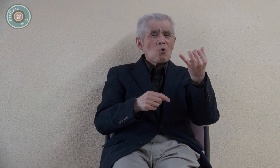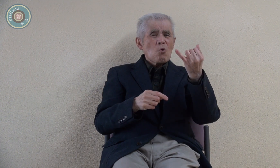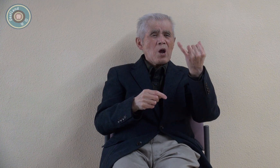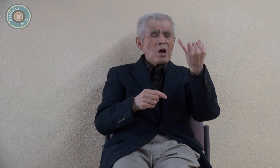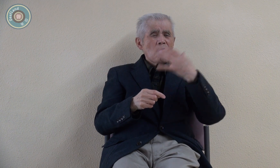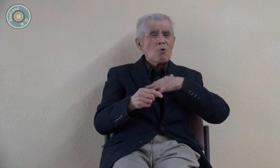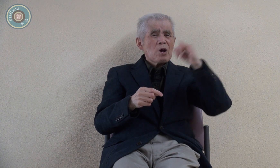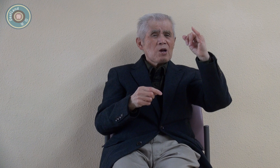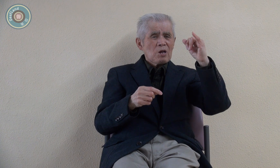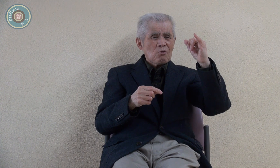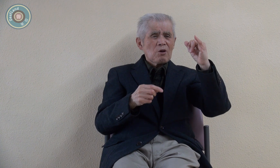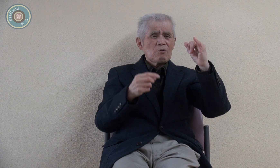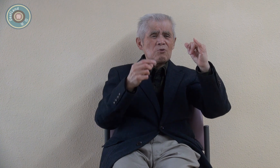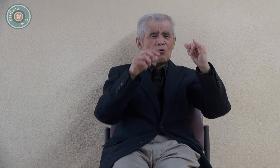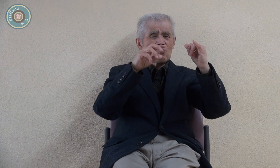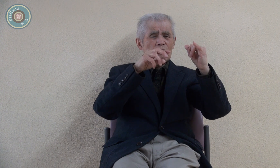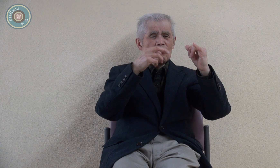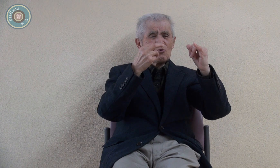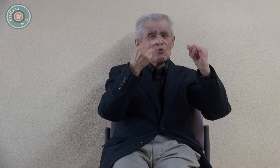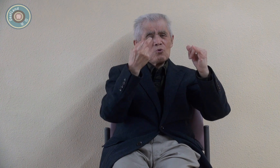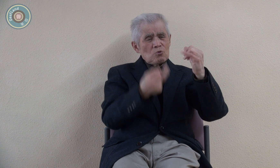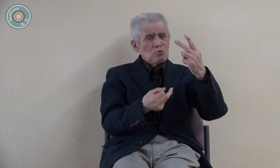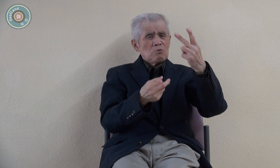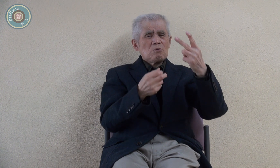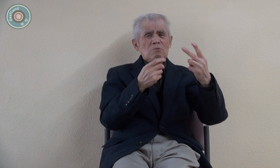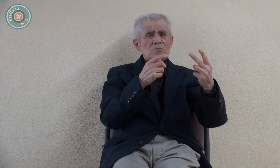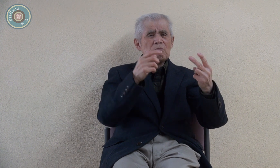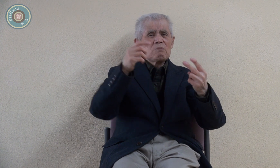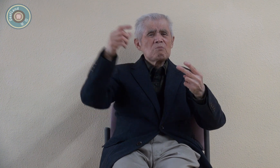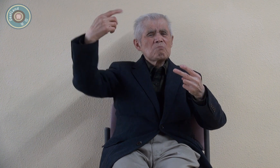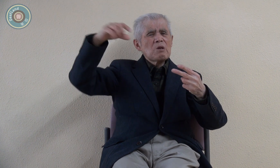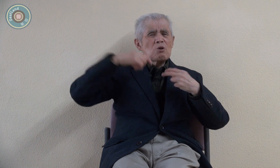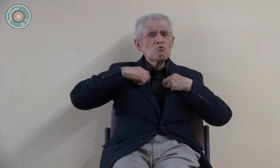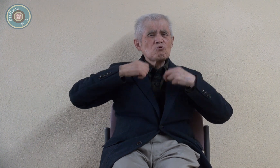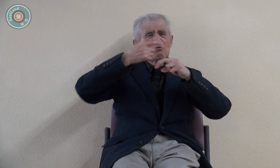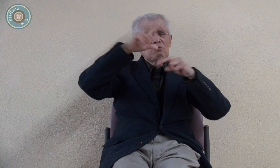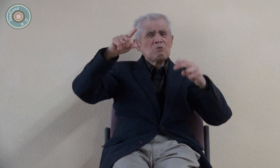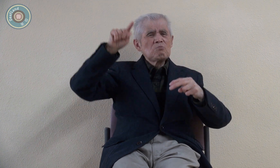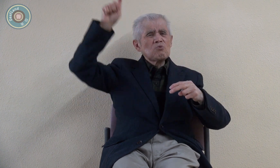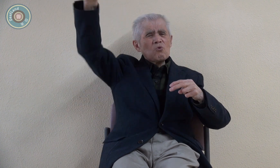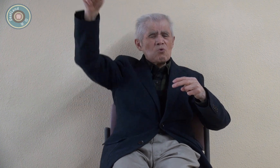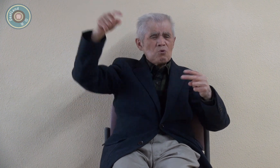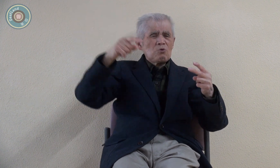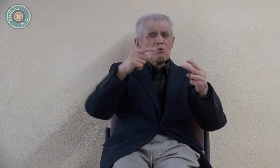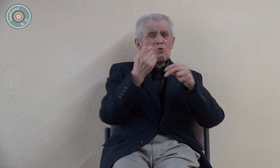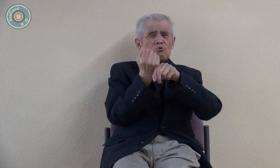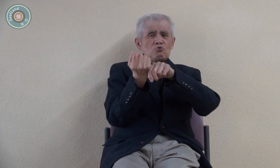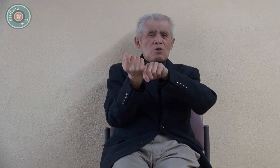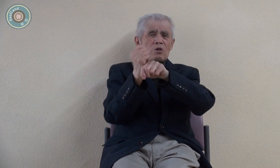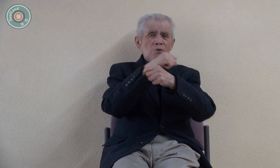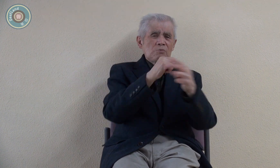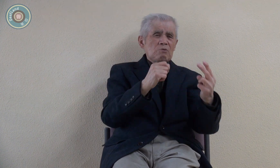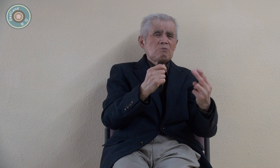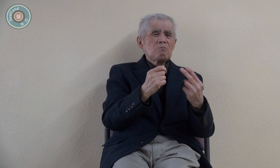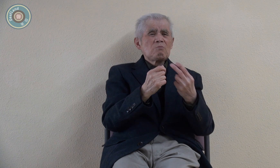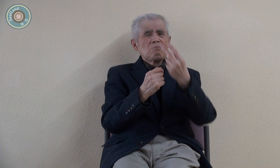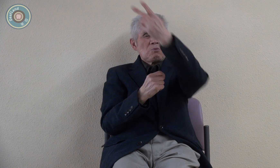My mother and uncle went back to Manchuria to bring back some household goods